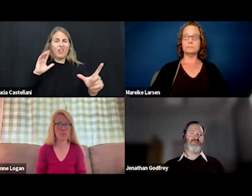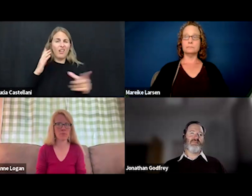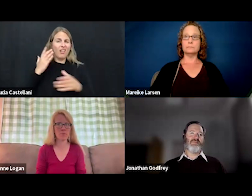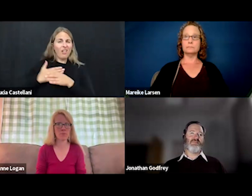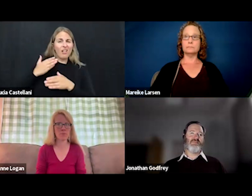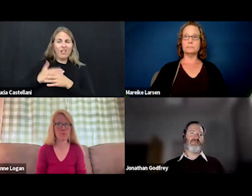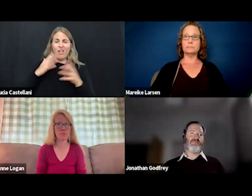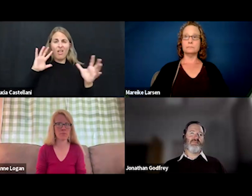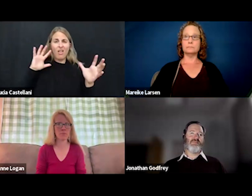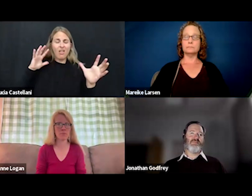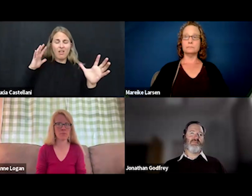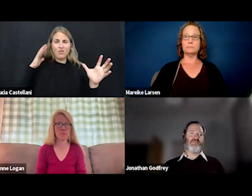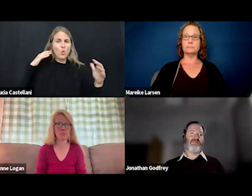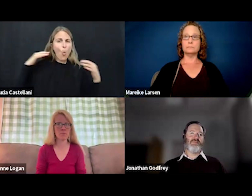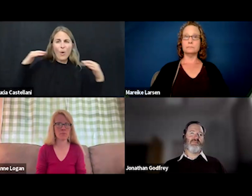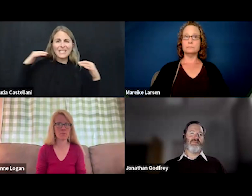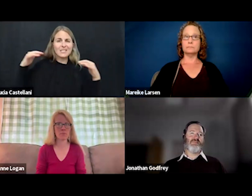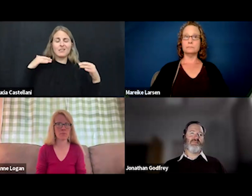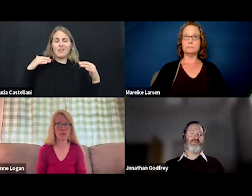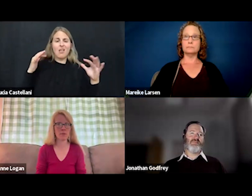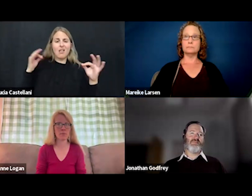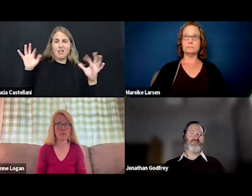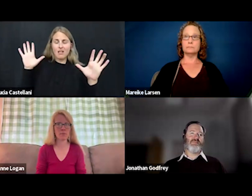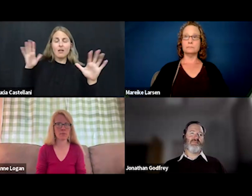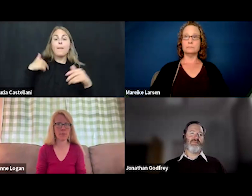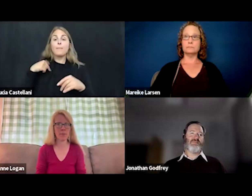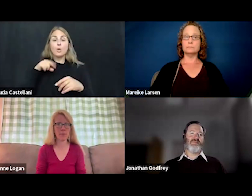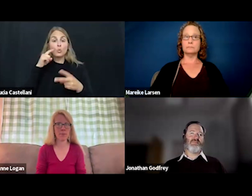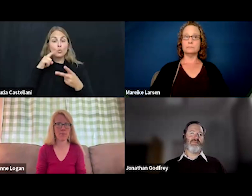But you might also notice that the Q&A tab is on,